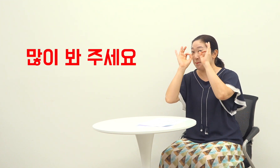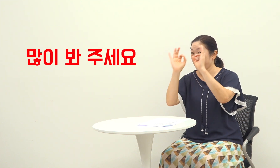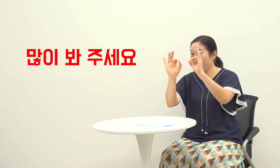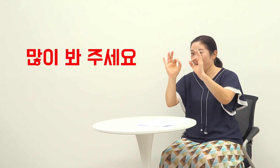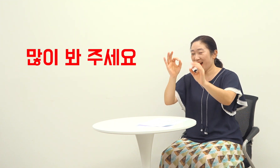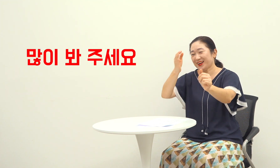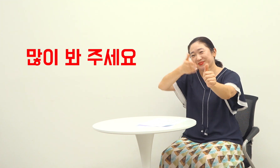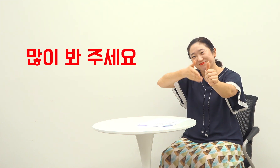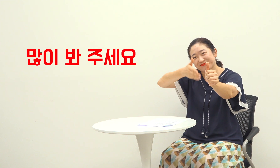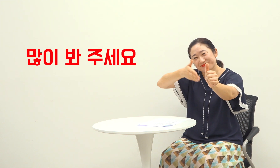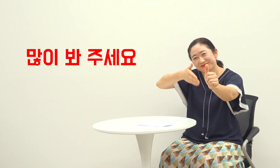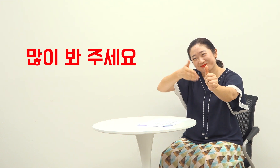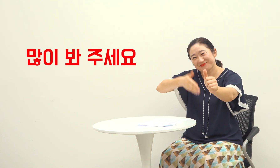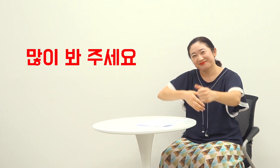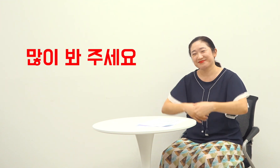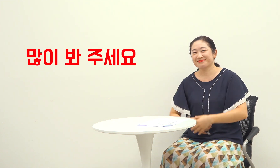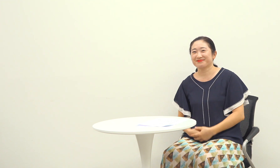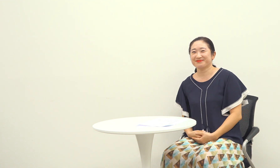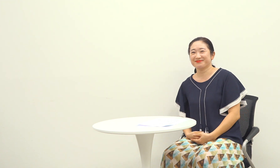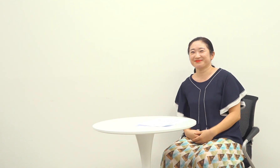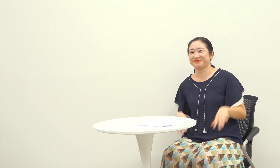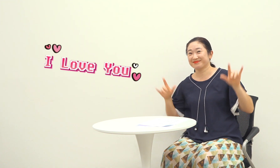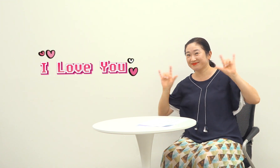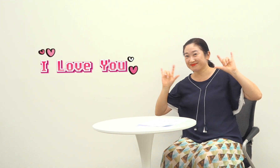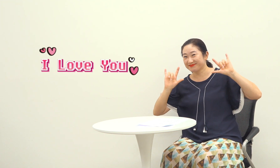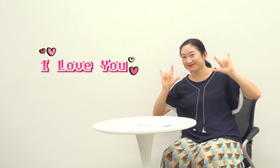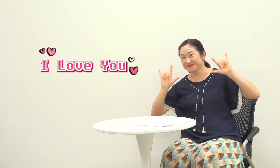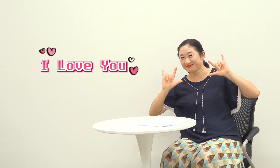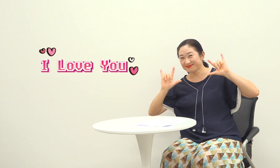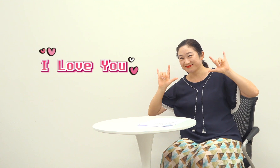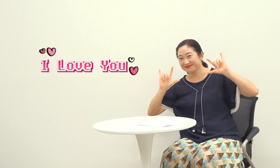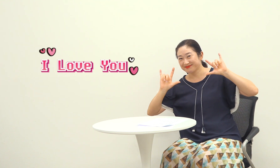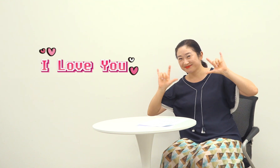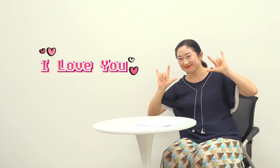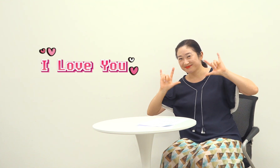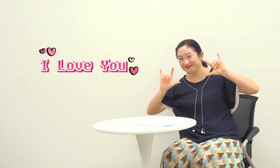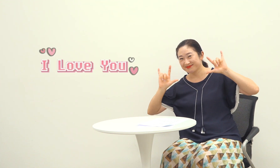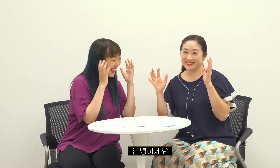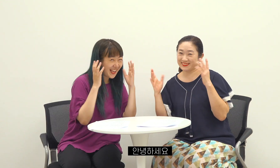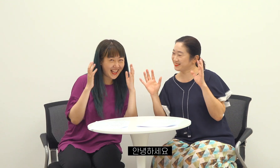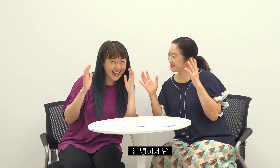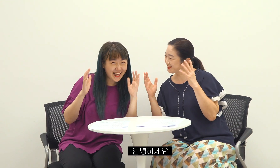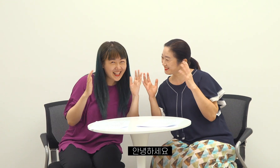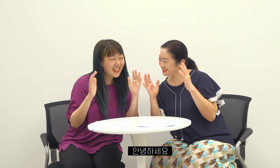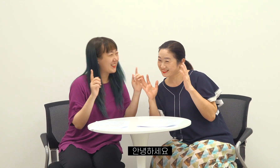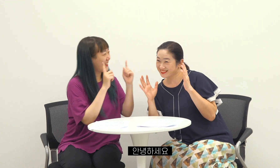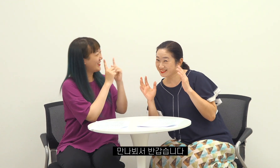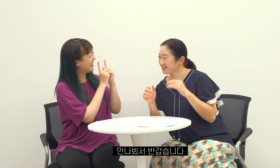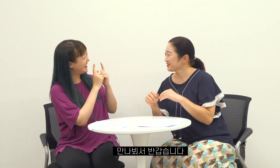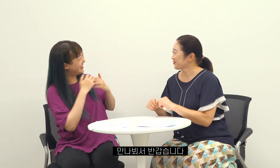Everyone, please watch it a lot~ I Love You~ Hello~